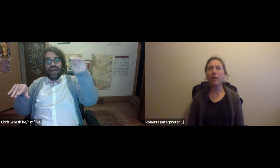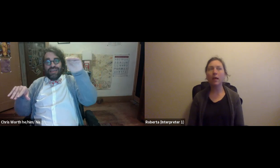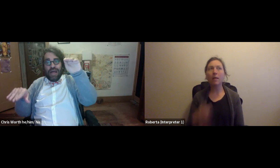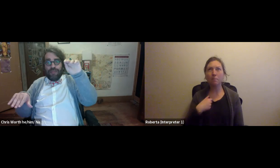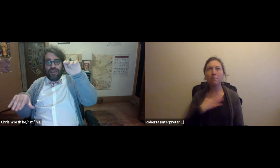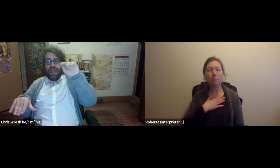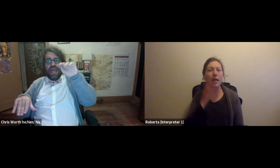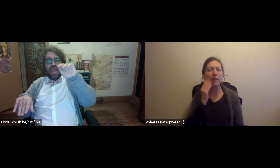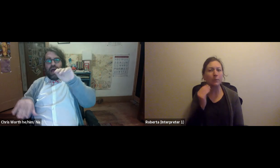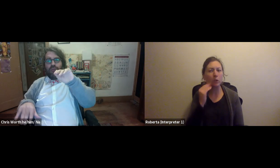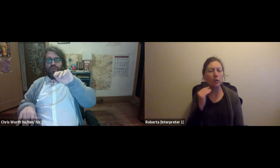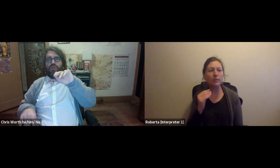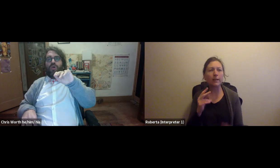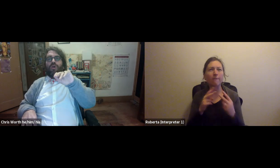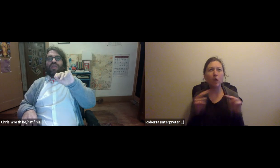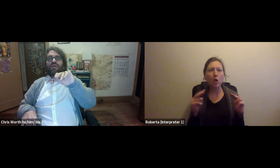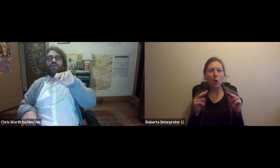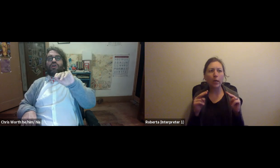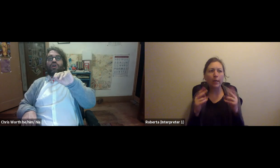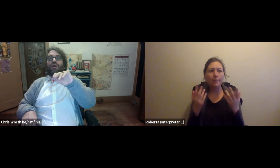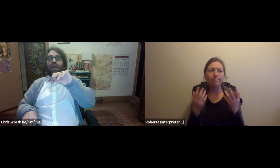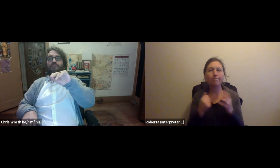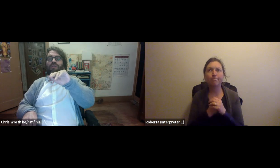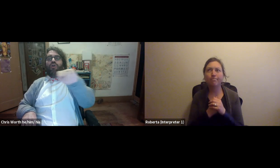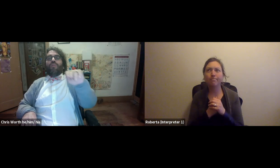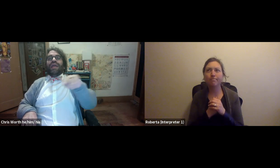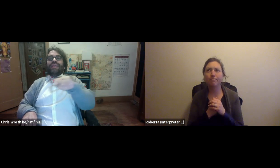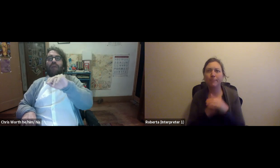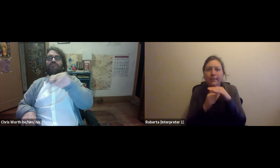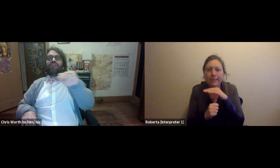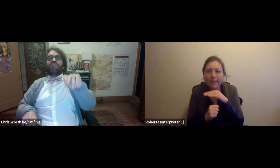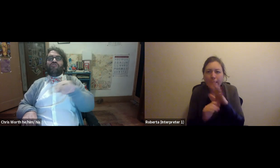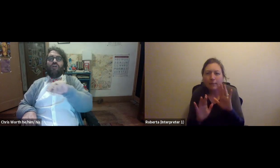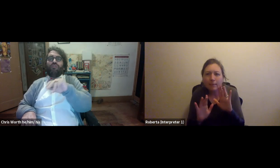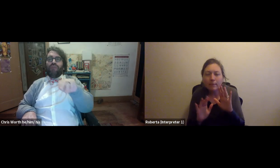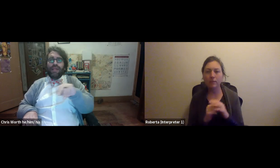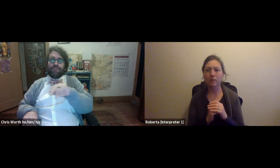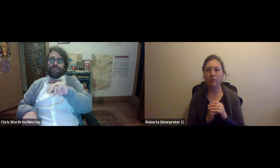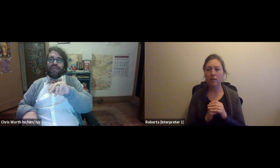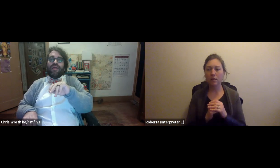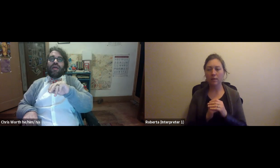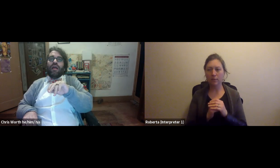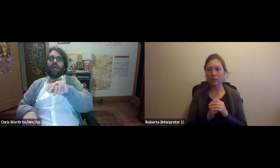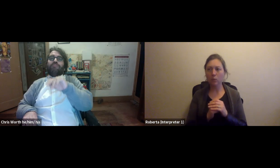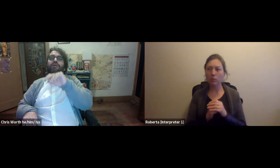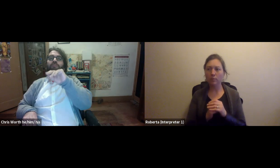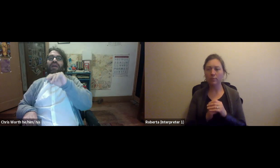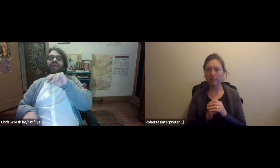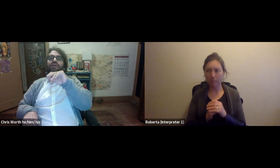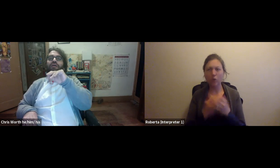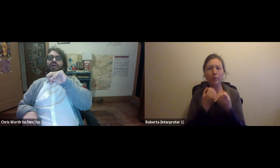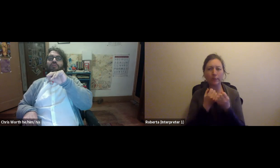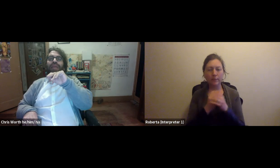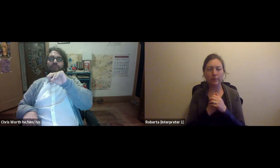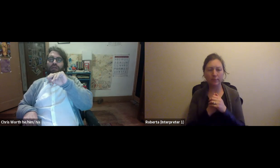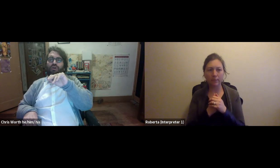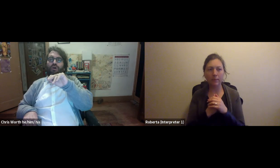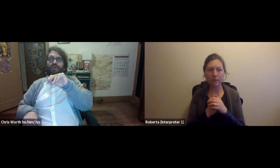Adopted. And I wouldn't call it, I wouldn't call my adoption sheltering, but I would call it